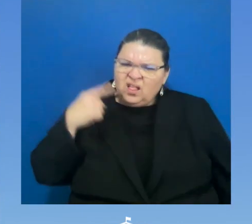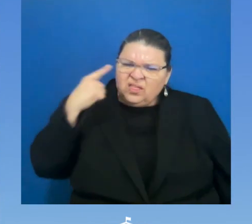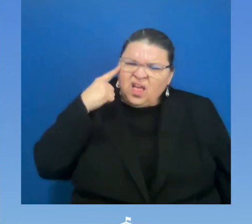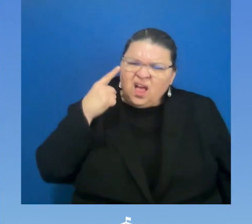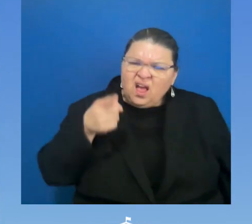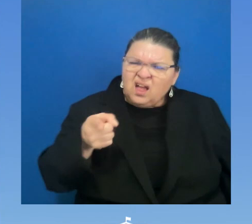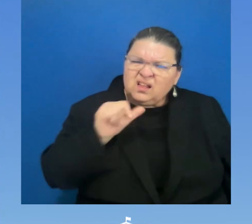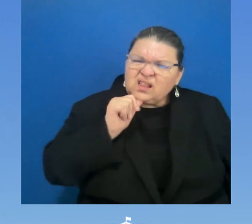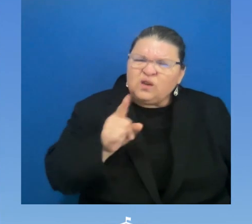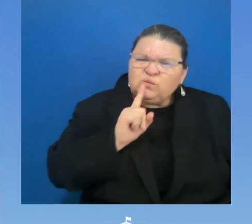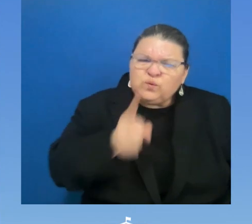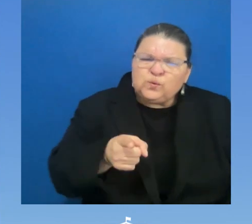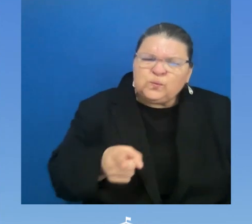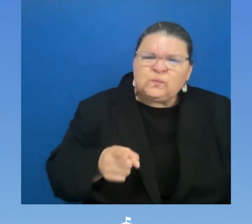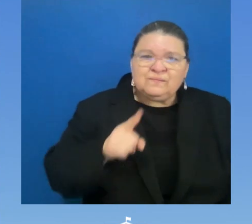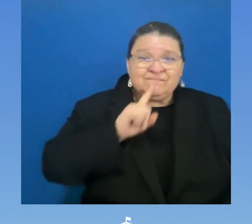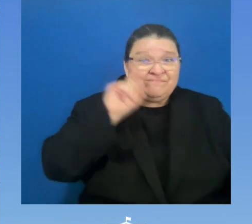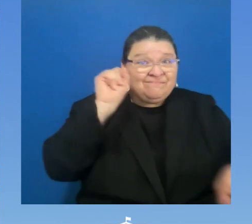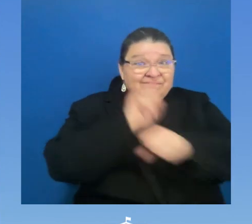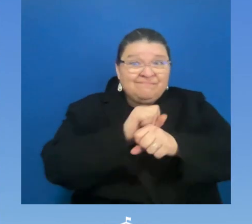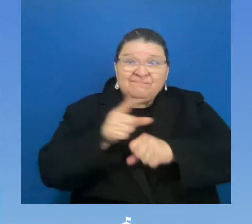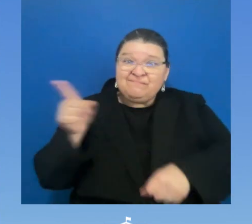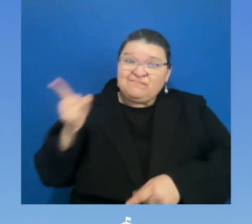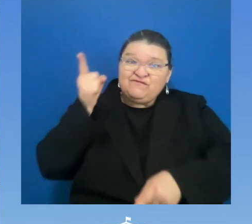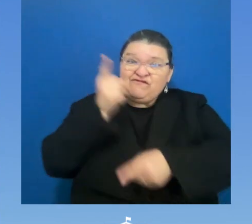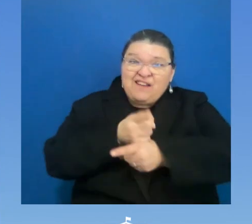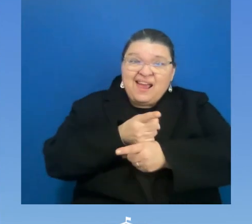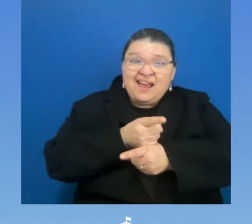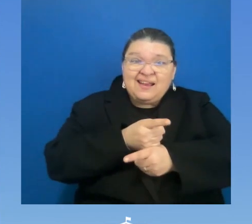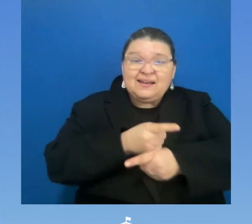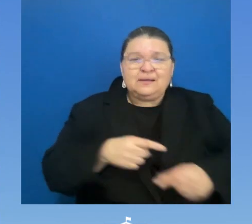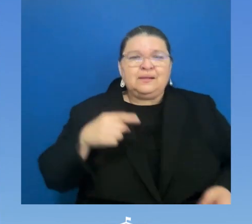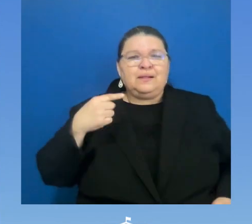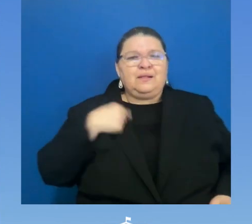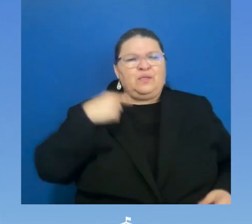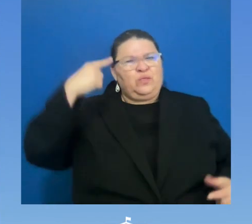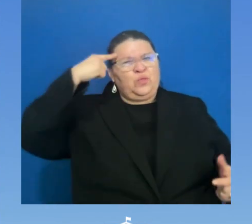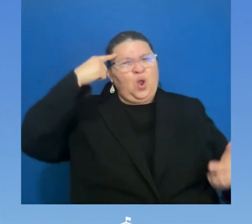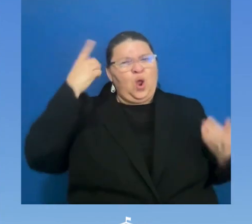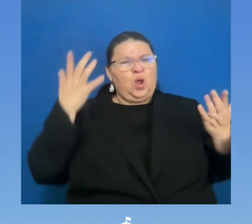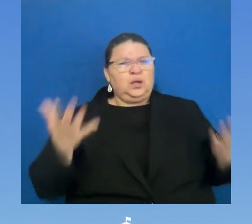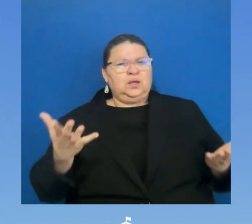what is this really going to cost the company? And I think for many CEOs, they have to make that leap.